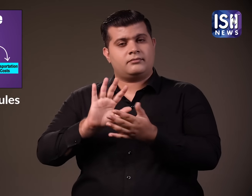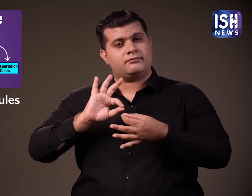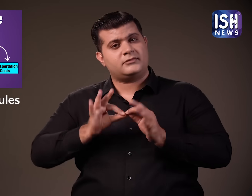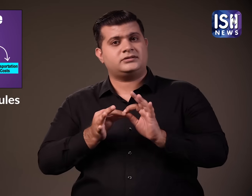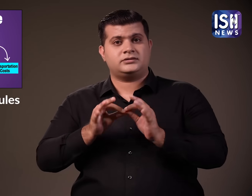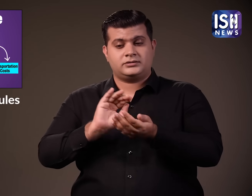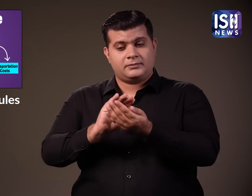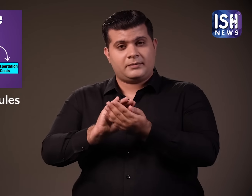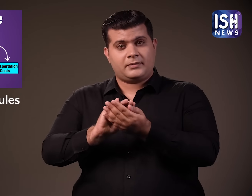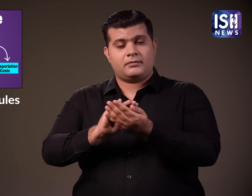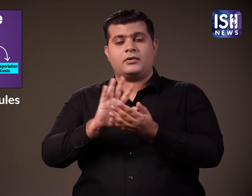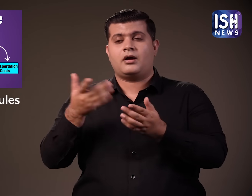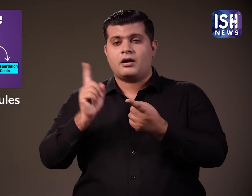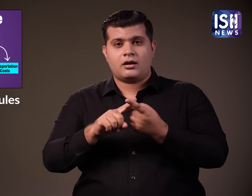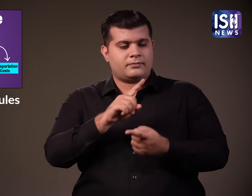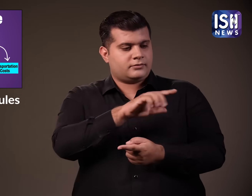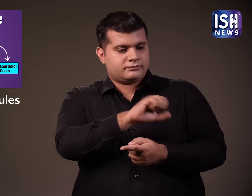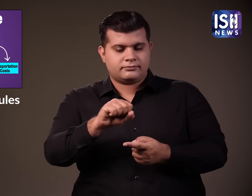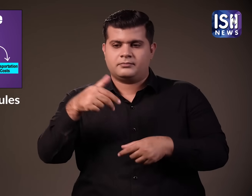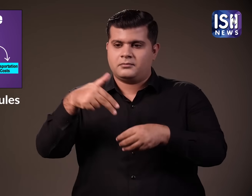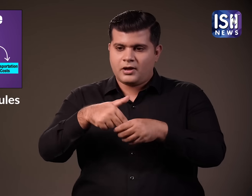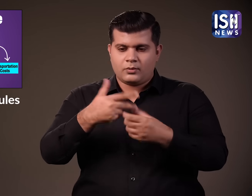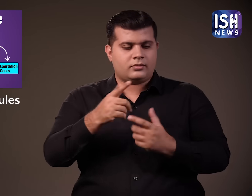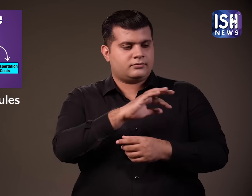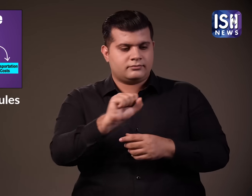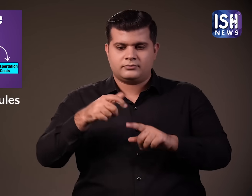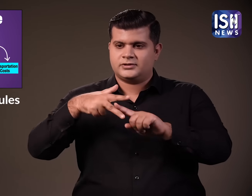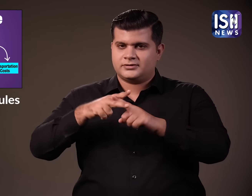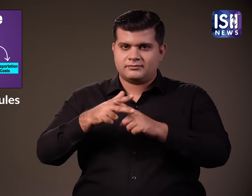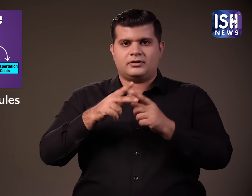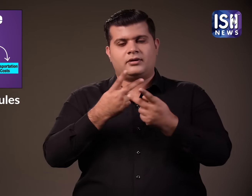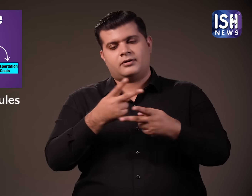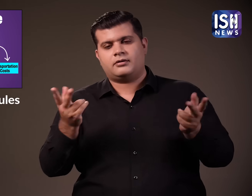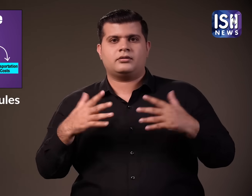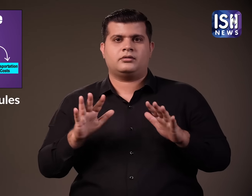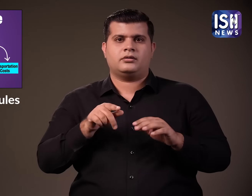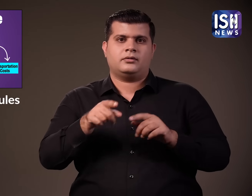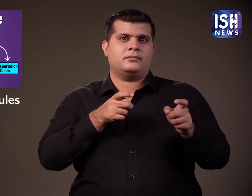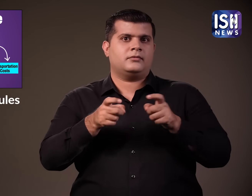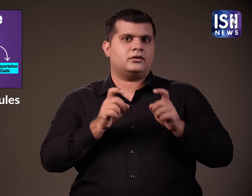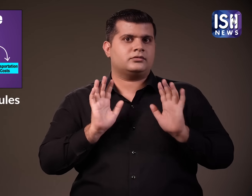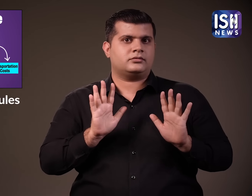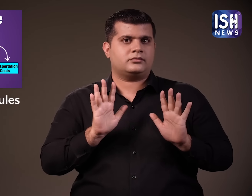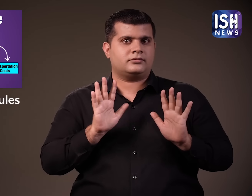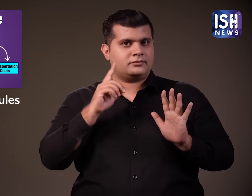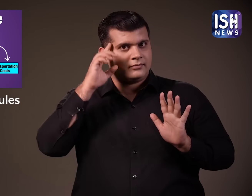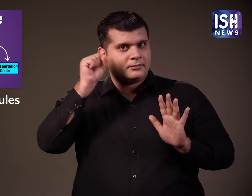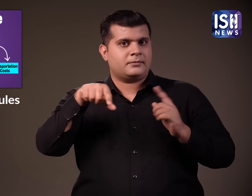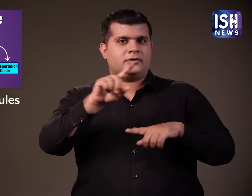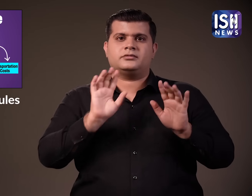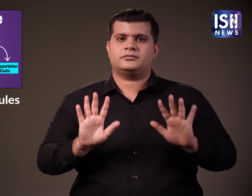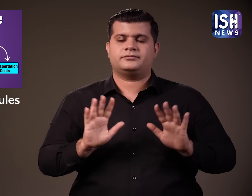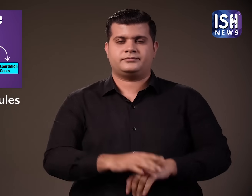Ensure to allocate fixed savings for petrol and servicing which will help you manage your finance.